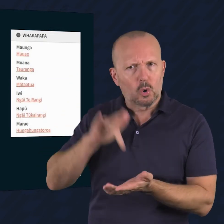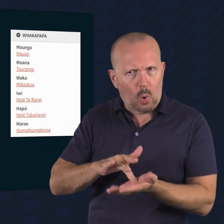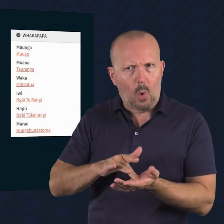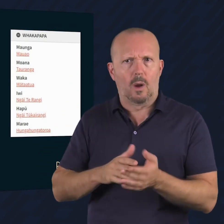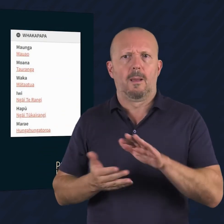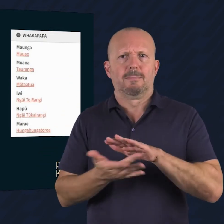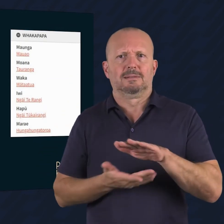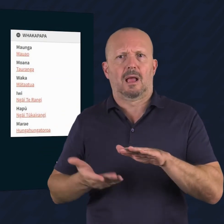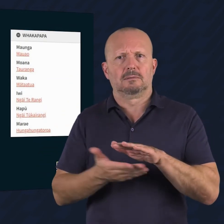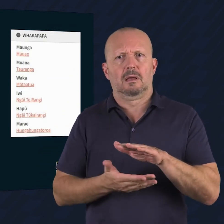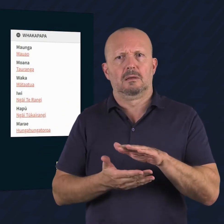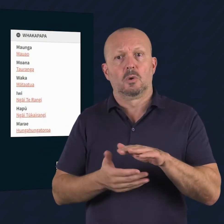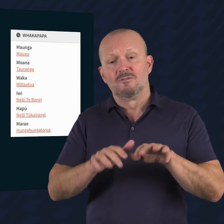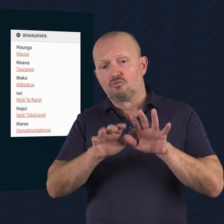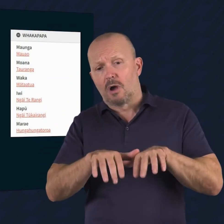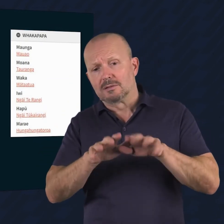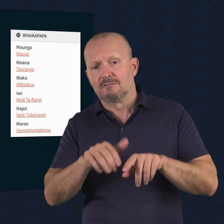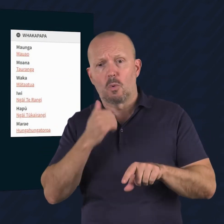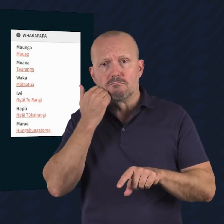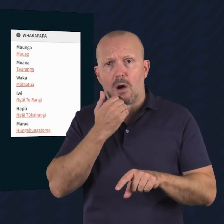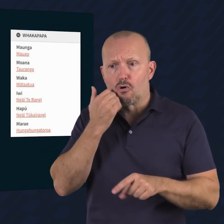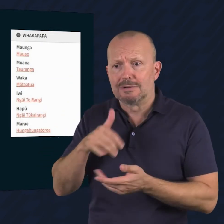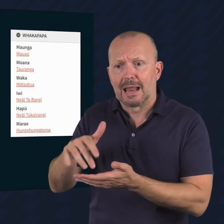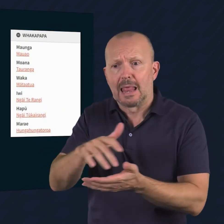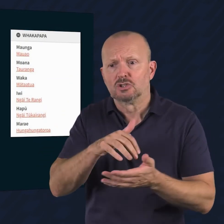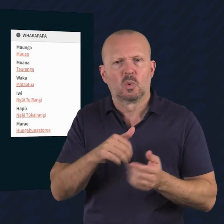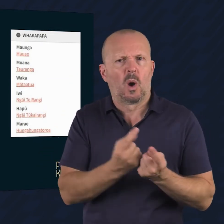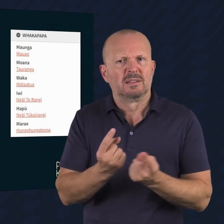and when writing for Māori collections or items, where possible,